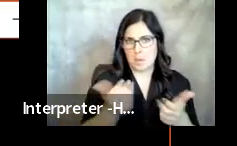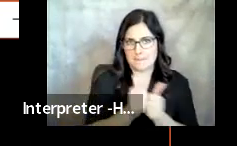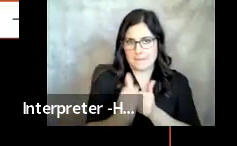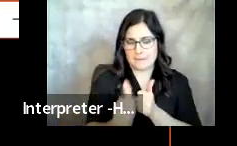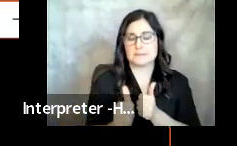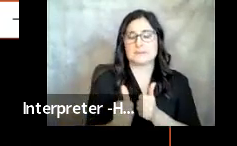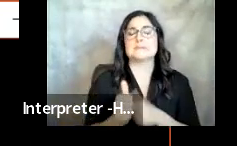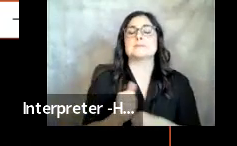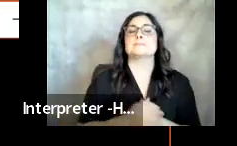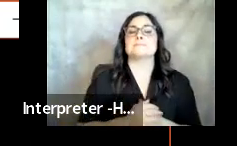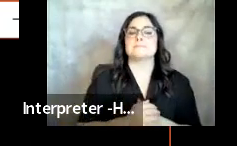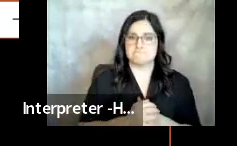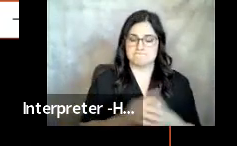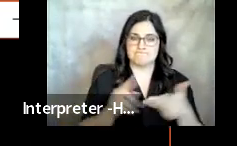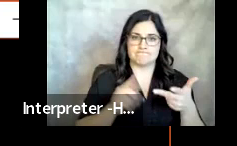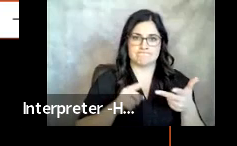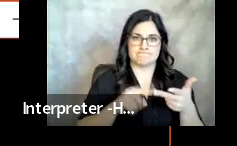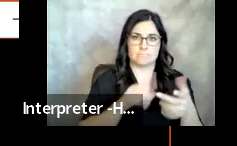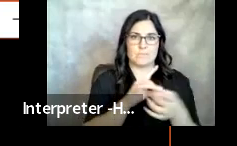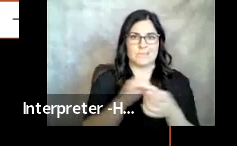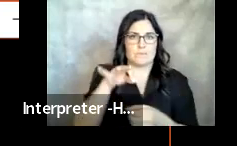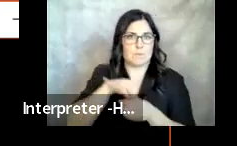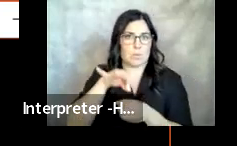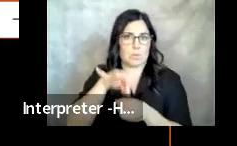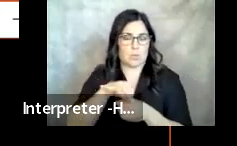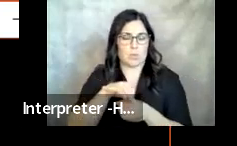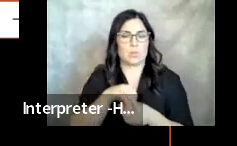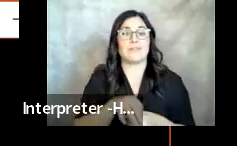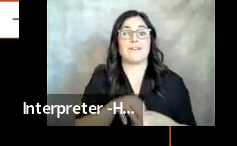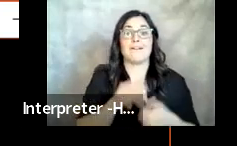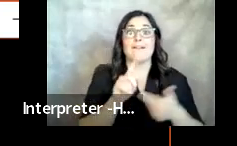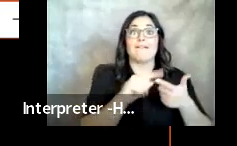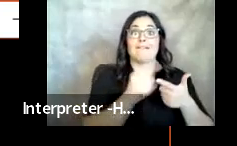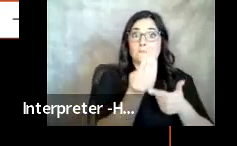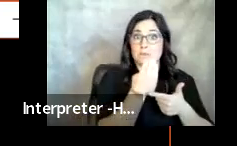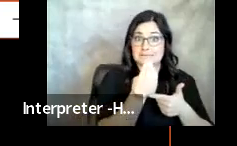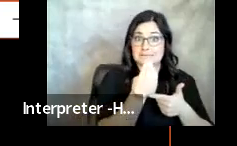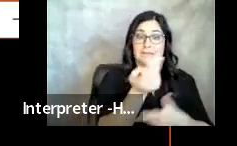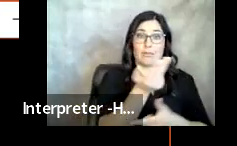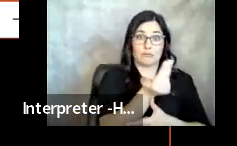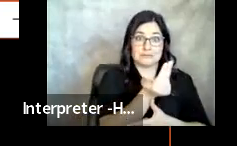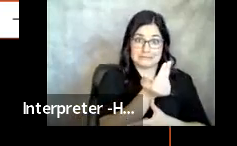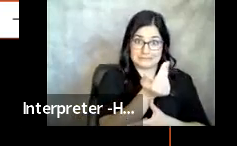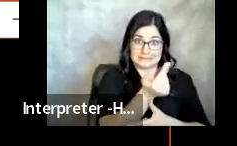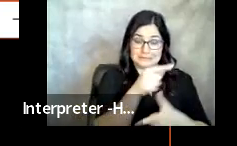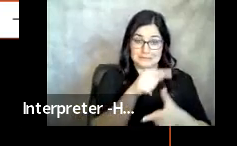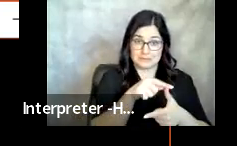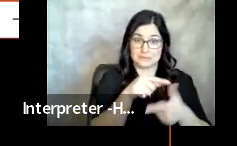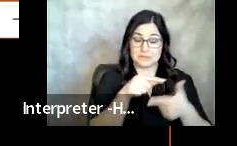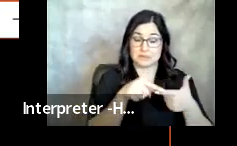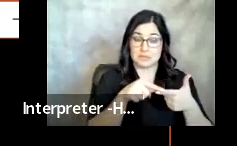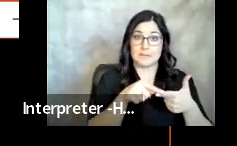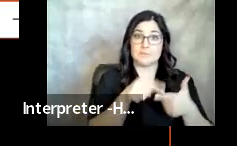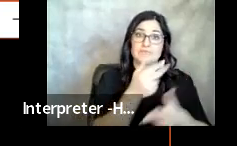Well, that one deals with the vote. You see the 14th Amendment and the 13th Amendment, 13th Amendment.